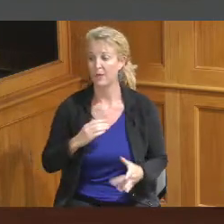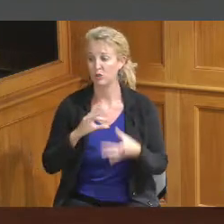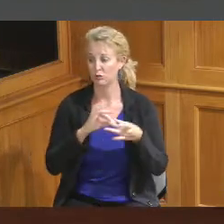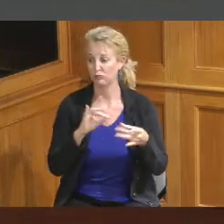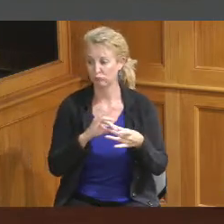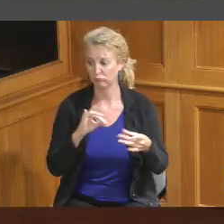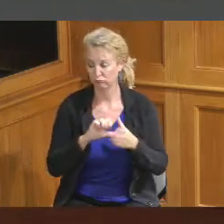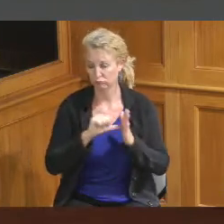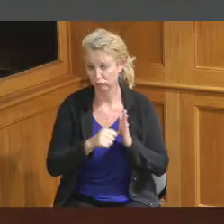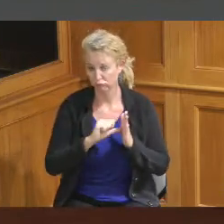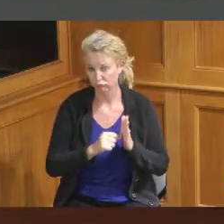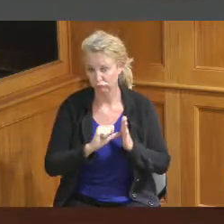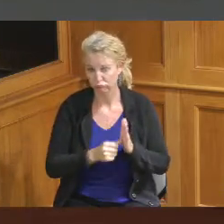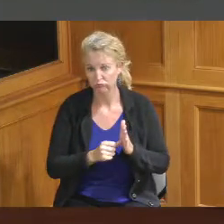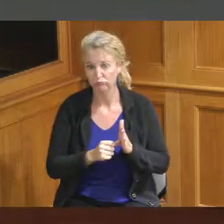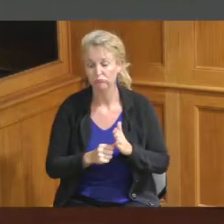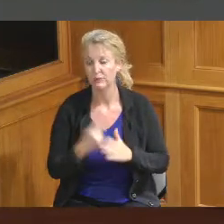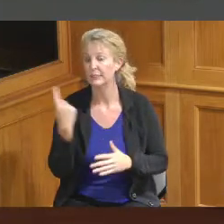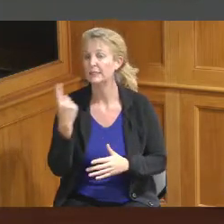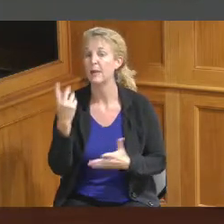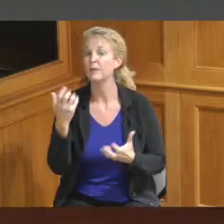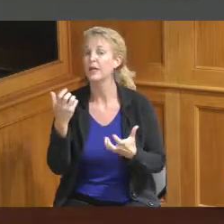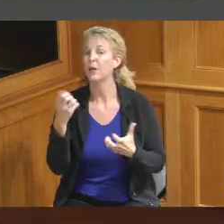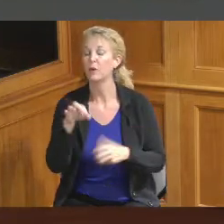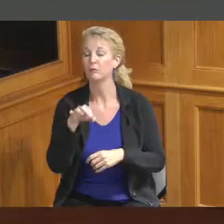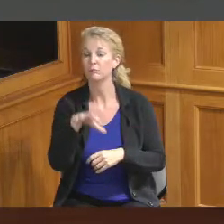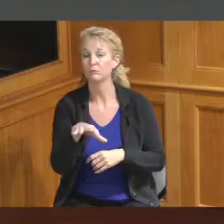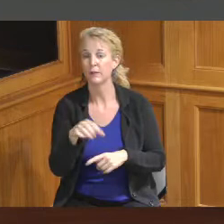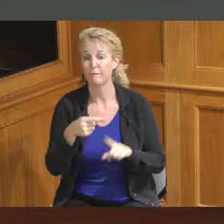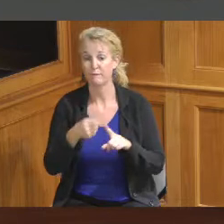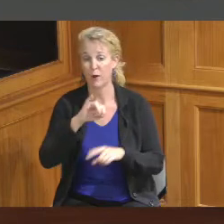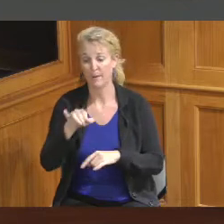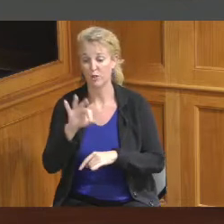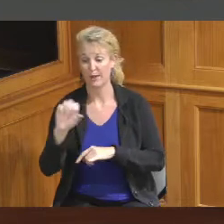things one thing that just wanted to throw out also from Job and Family Services perspective is